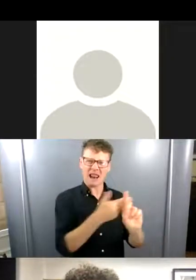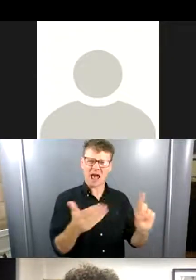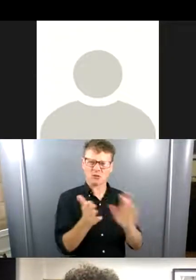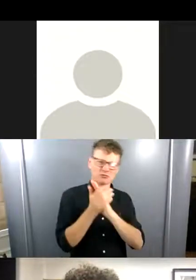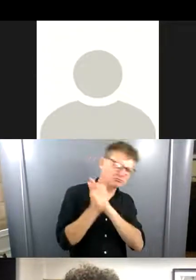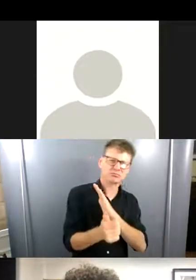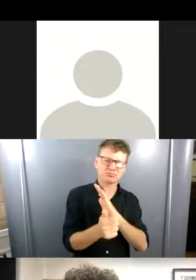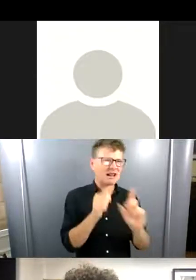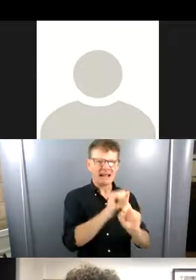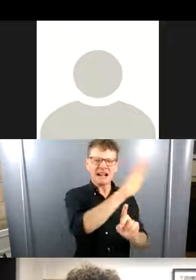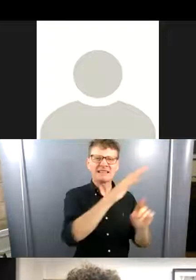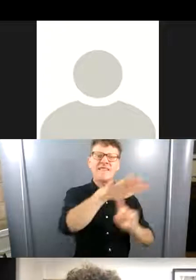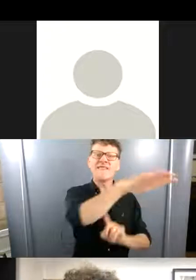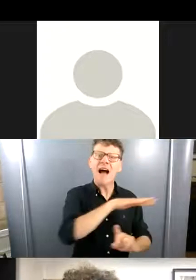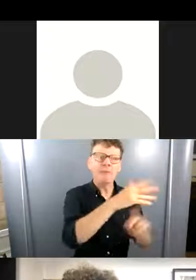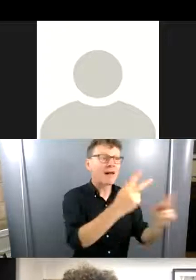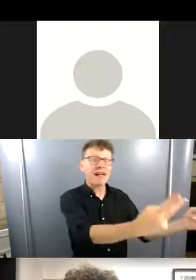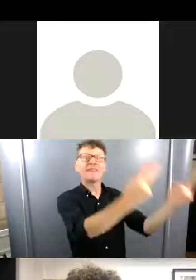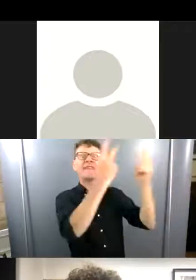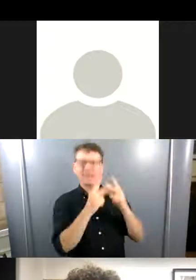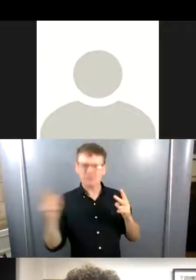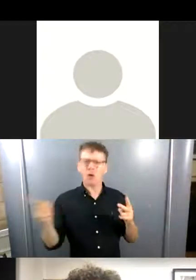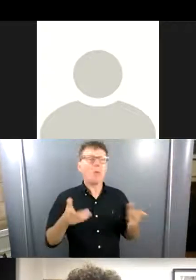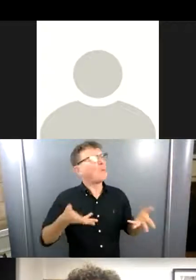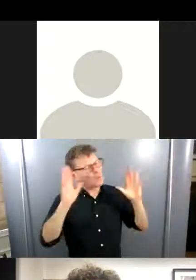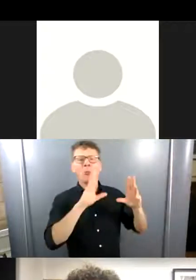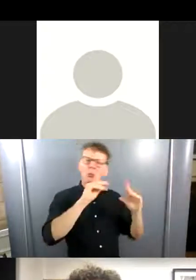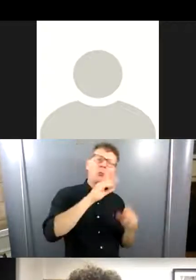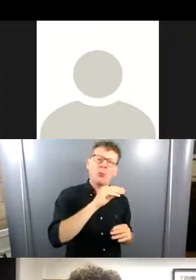but Richard doesn't speak Mawng that much he throws a few words and phrases into his speech